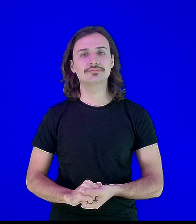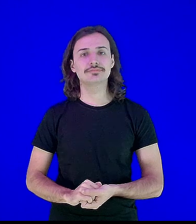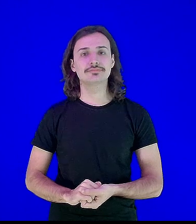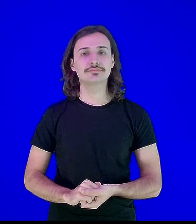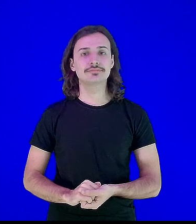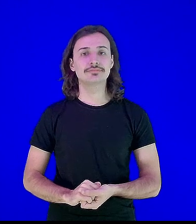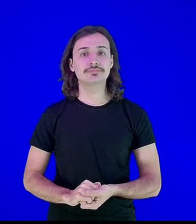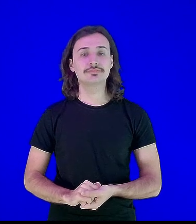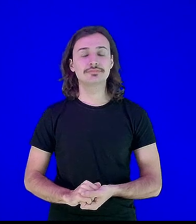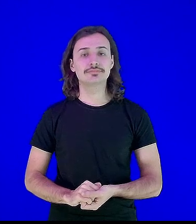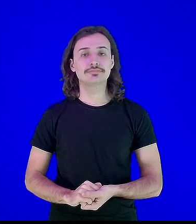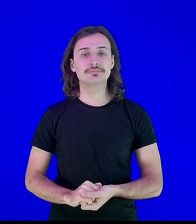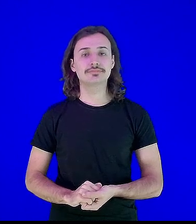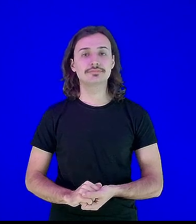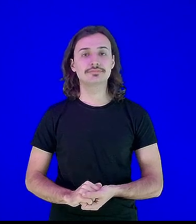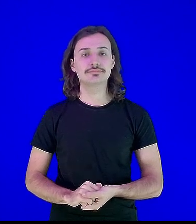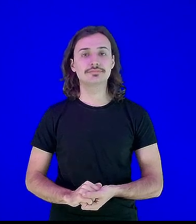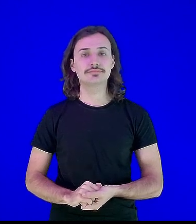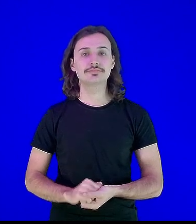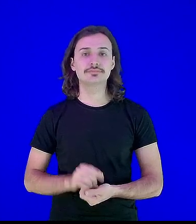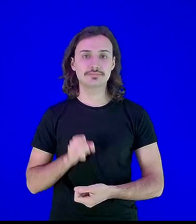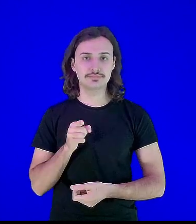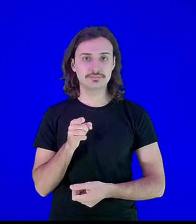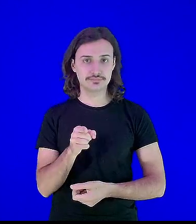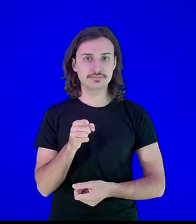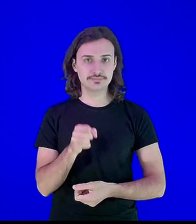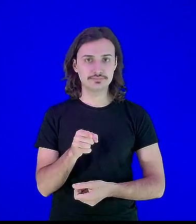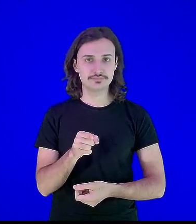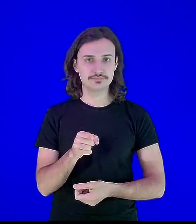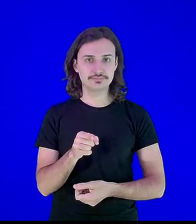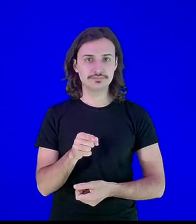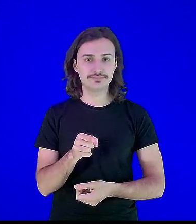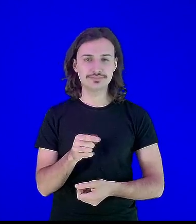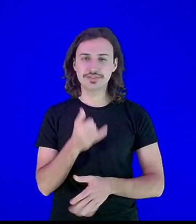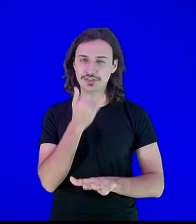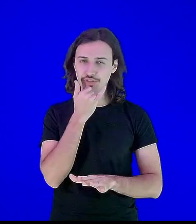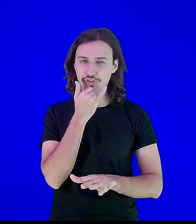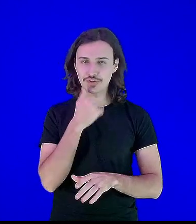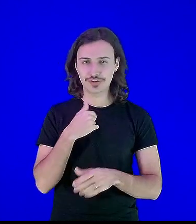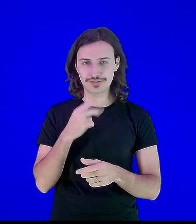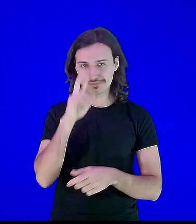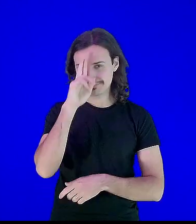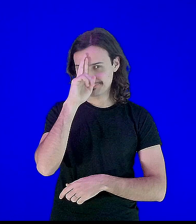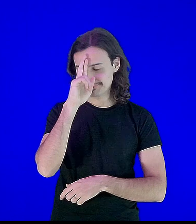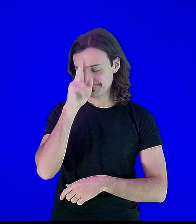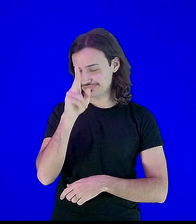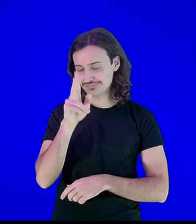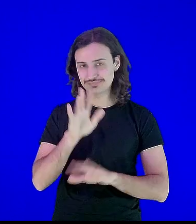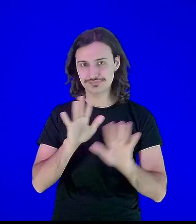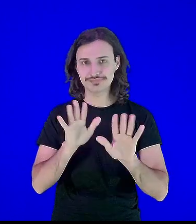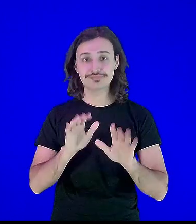oh "you"